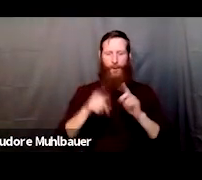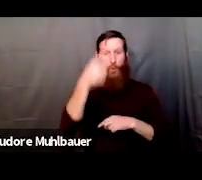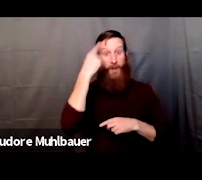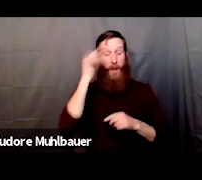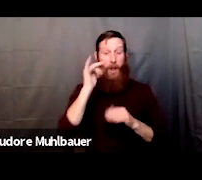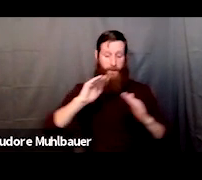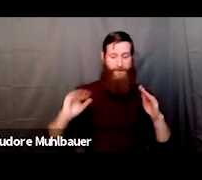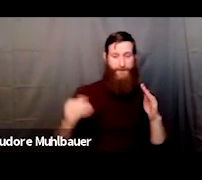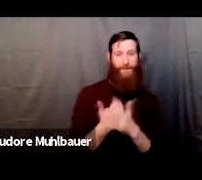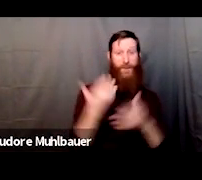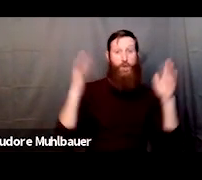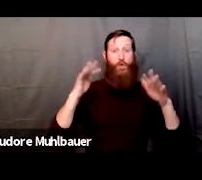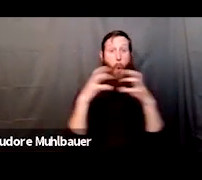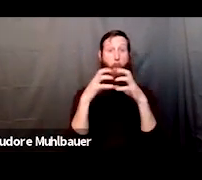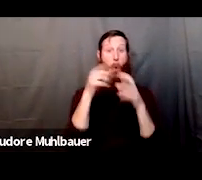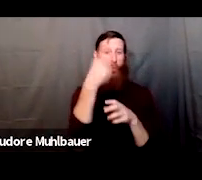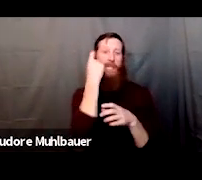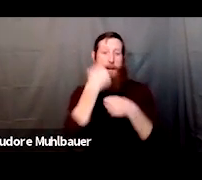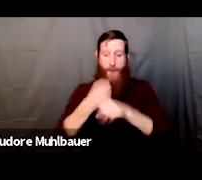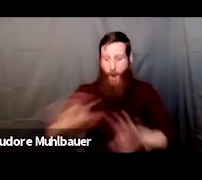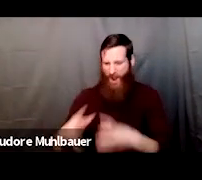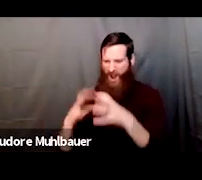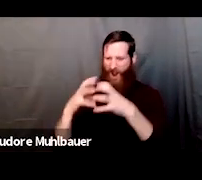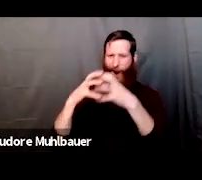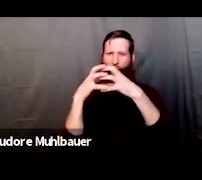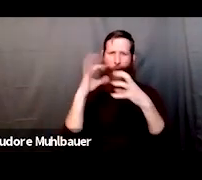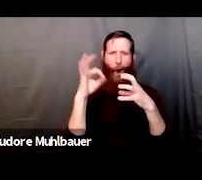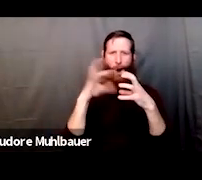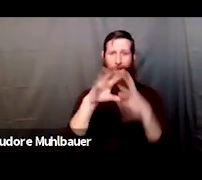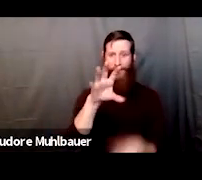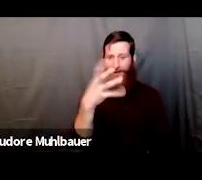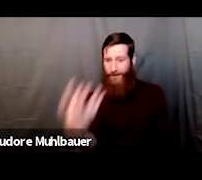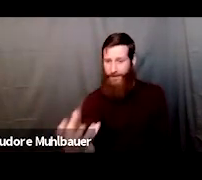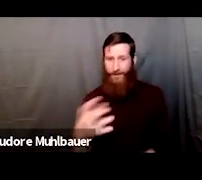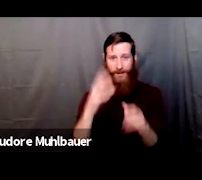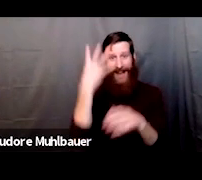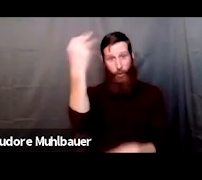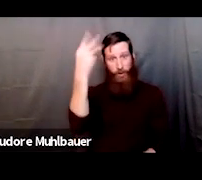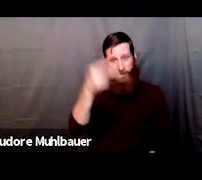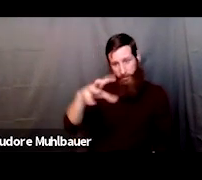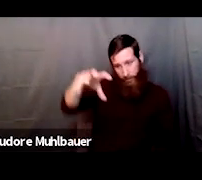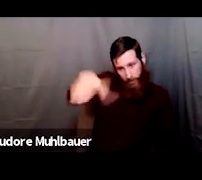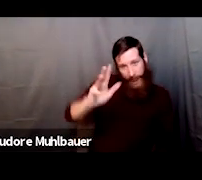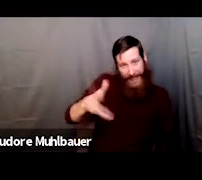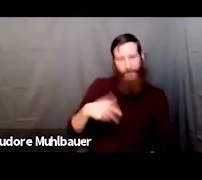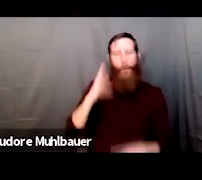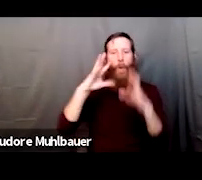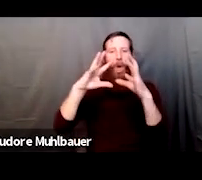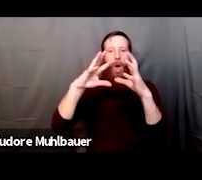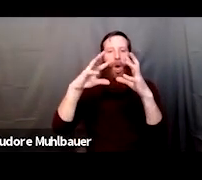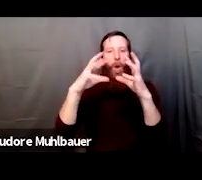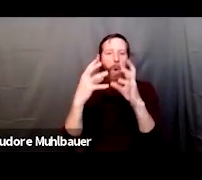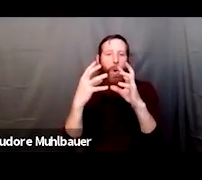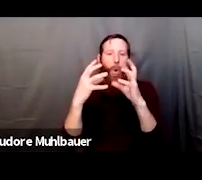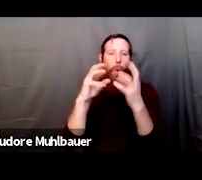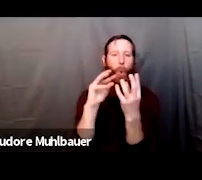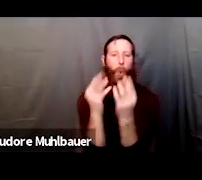that you just made, and then you let it outside in the elements outside of your house and it starts to get a little droopy